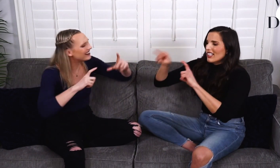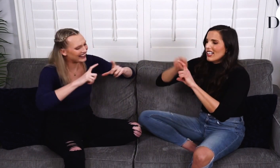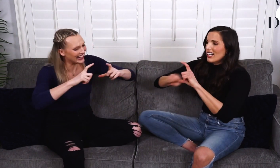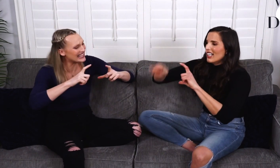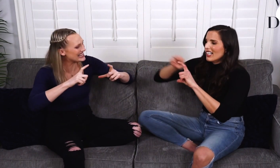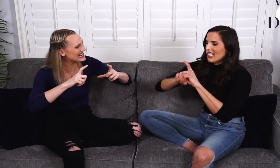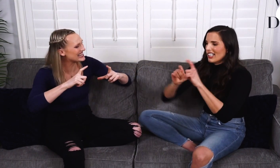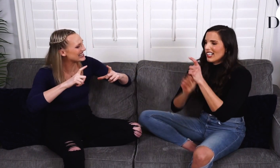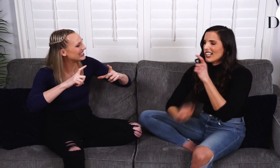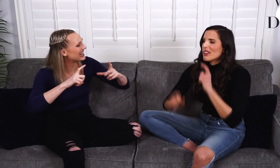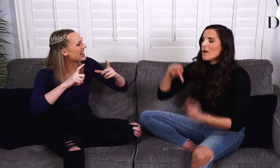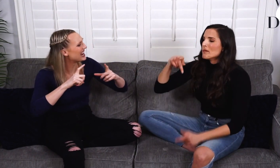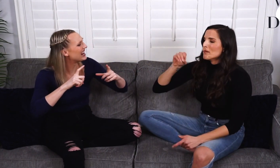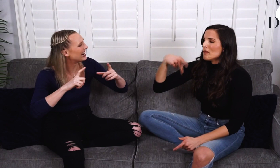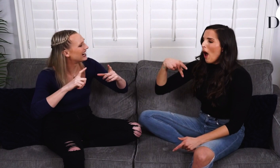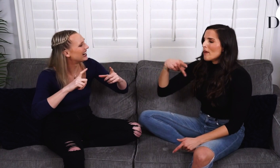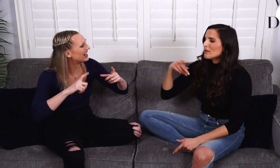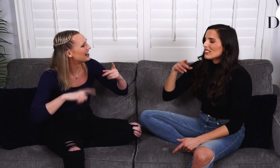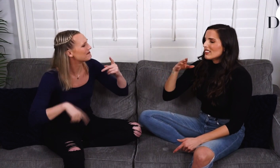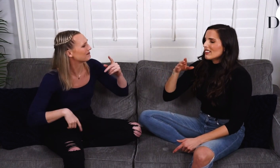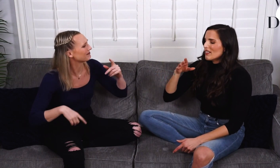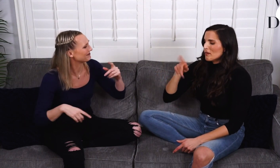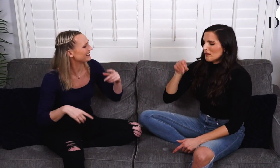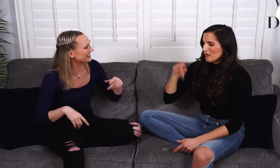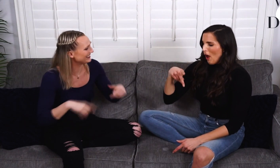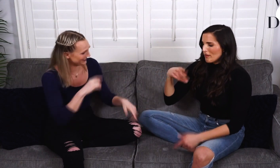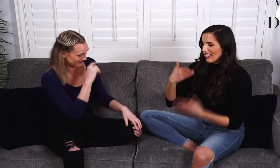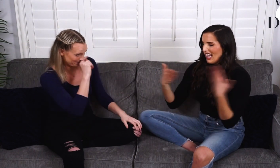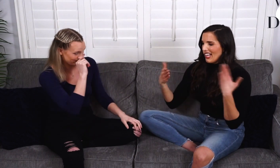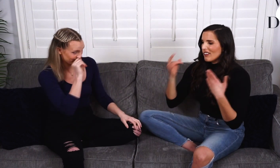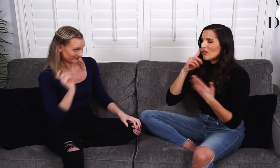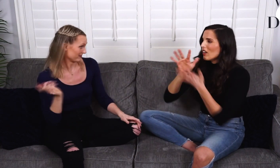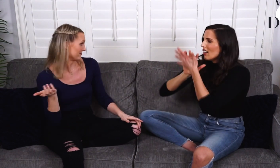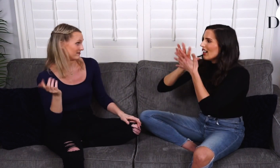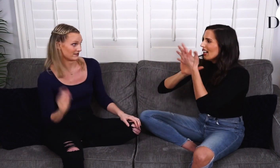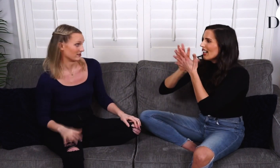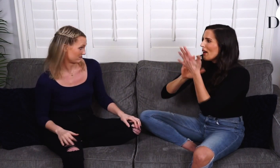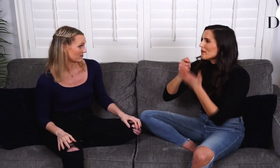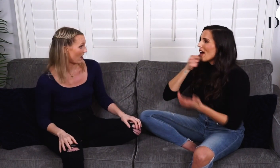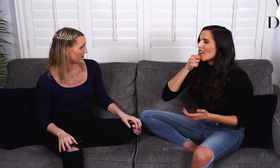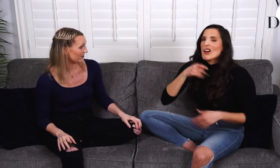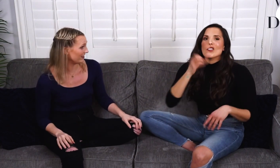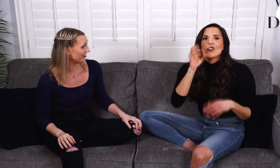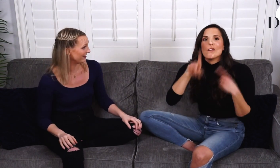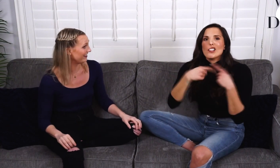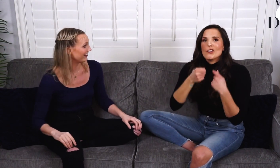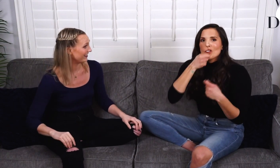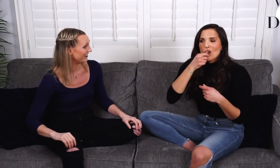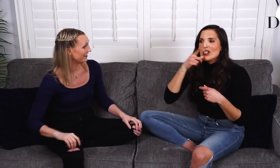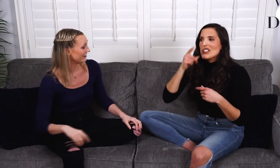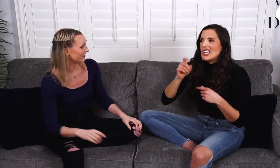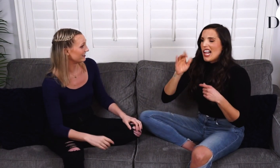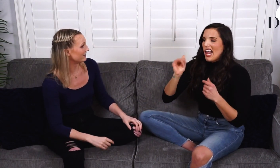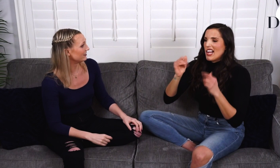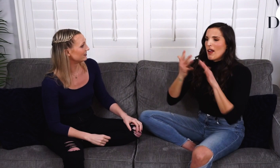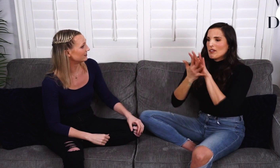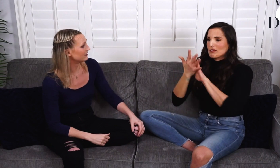Oh! The pop... the pop thing for... - Yeah... Sure. the microphone! So when you're recording audio, you need